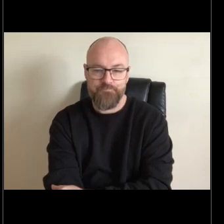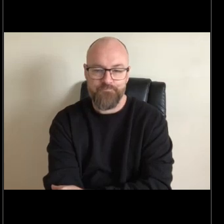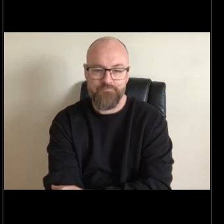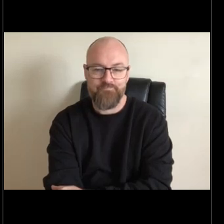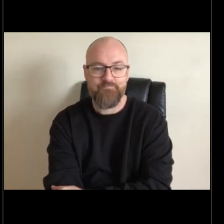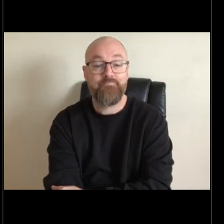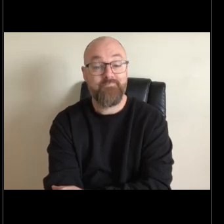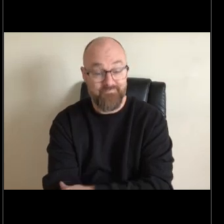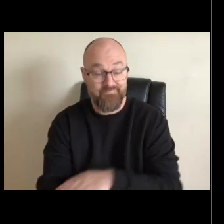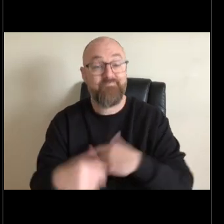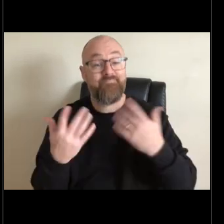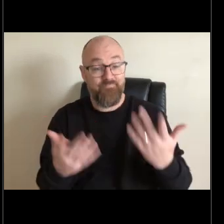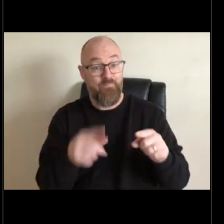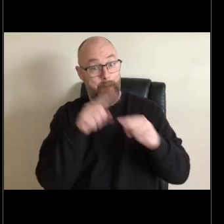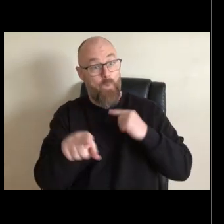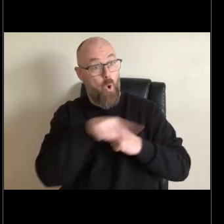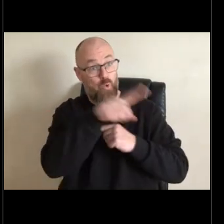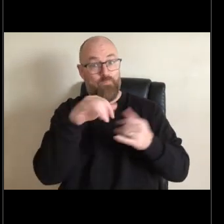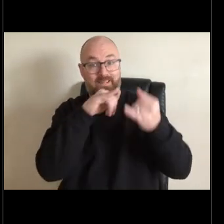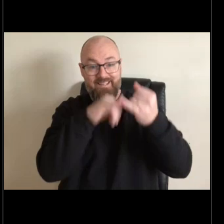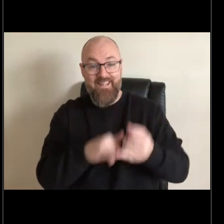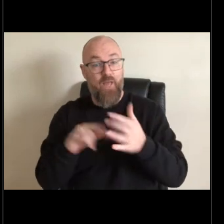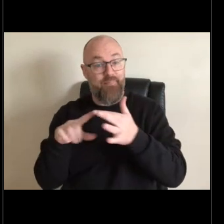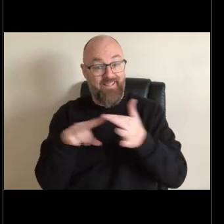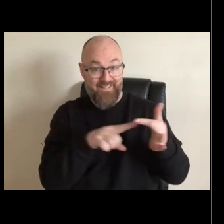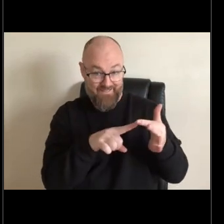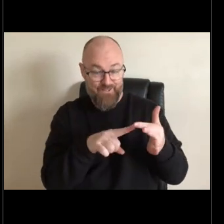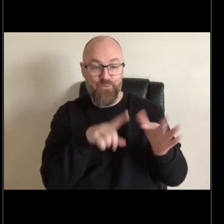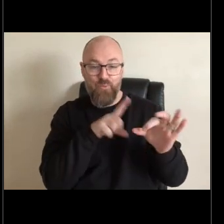are joining us from Southeast Queensland but we've also got some representation from far